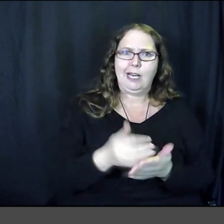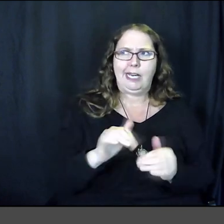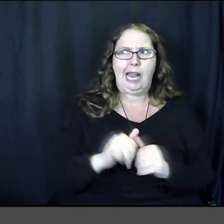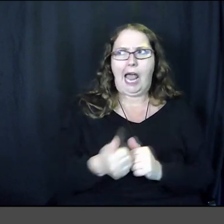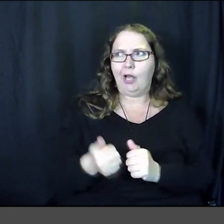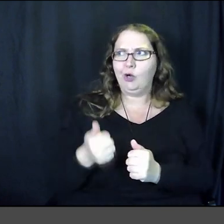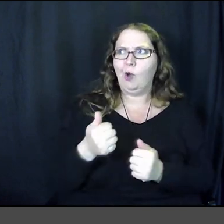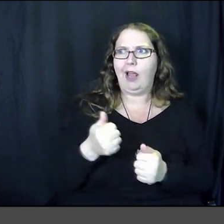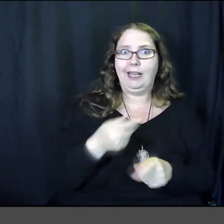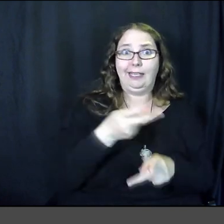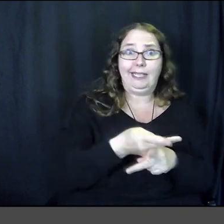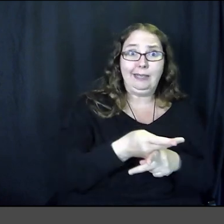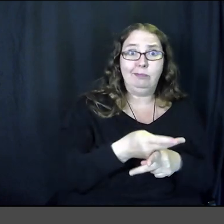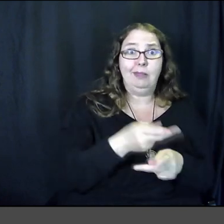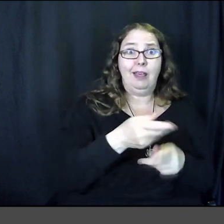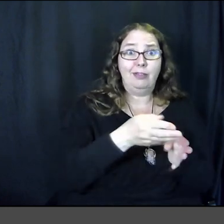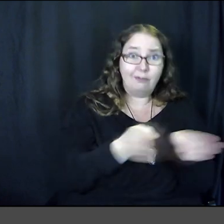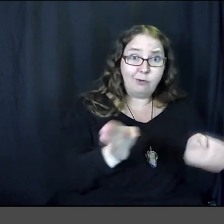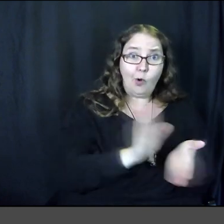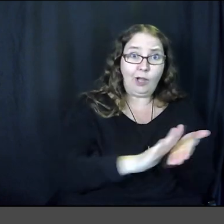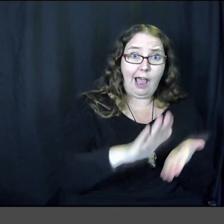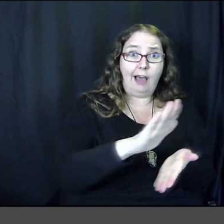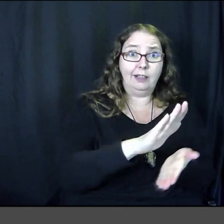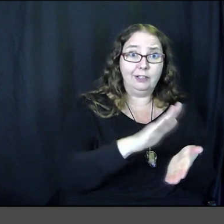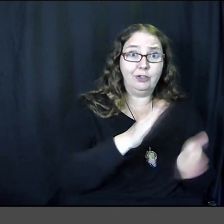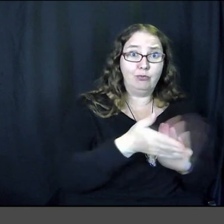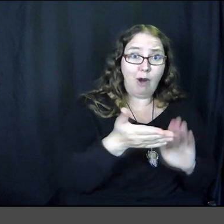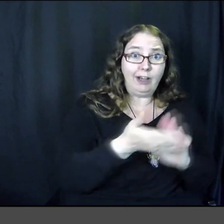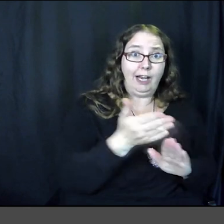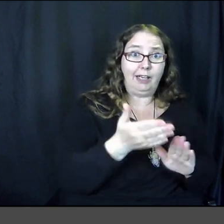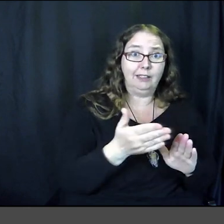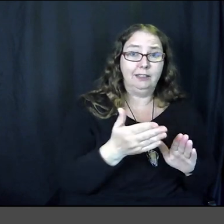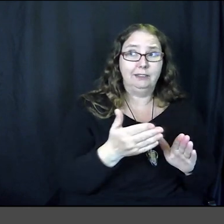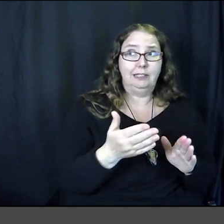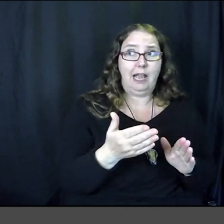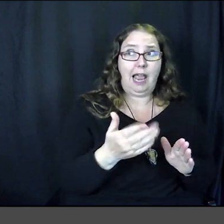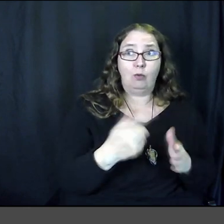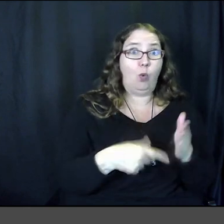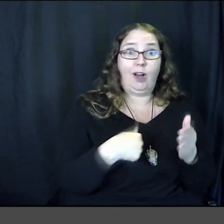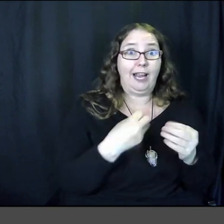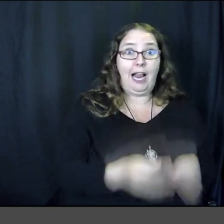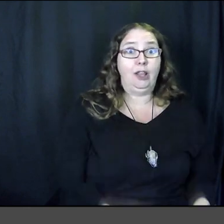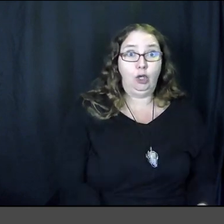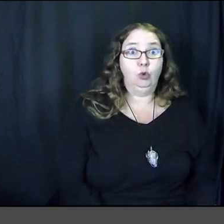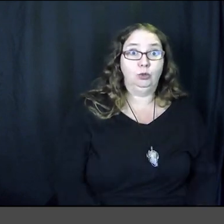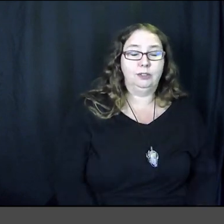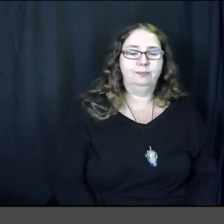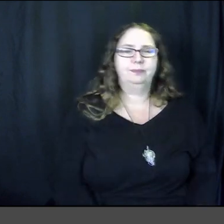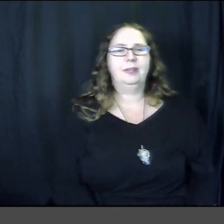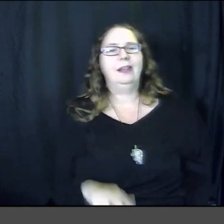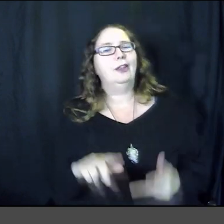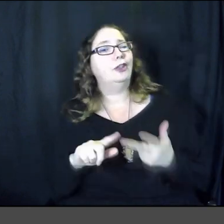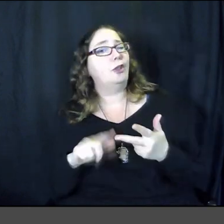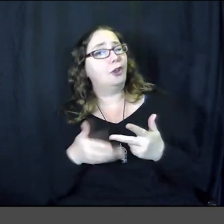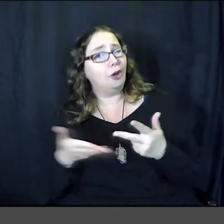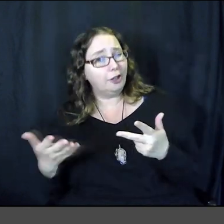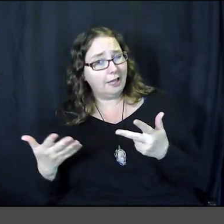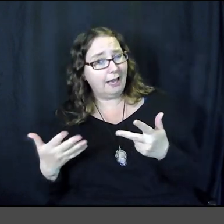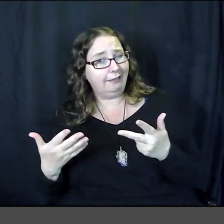AND THEN I THINK THAT THE THIRD, THE THIRD STRAND THAT IS COMING IN THERE IS, IS, IS YOU KNOW, THROUGHOUT THIS CONVERSATION,